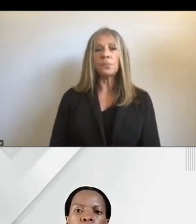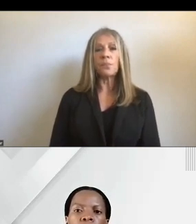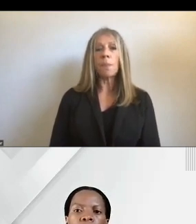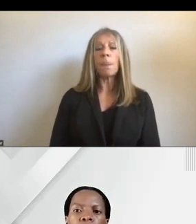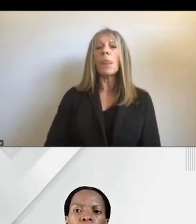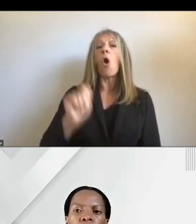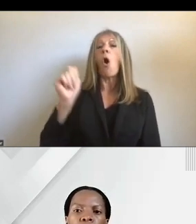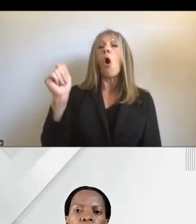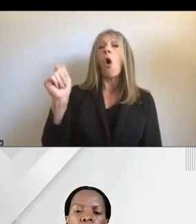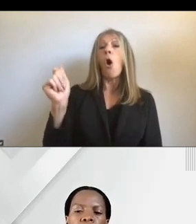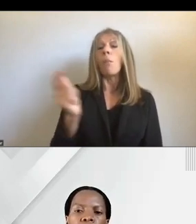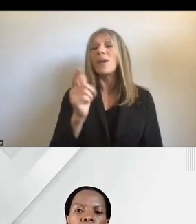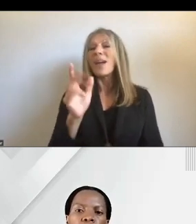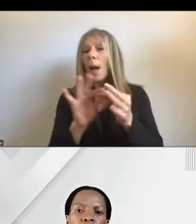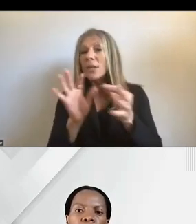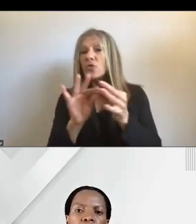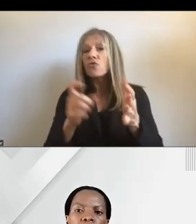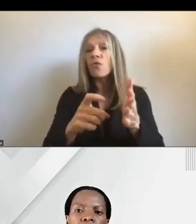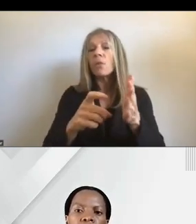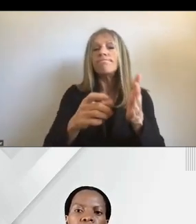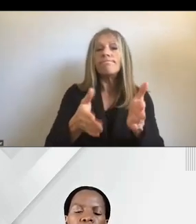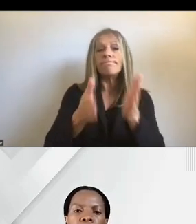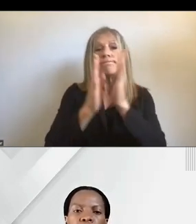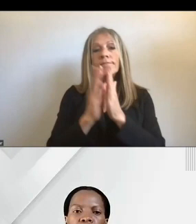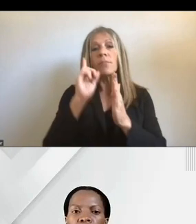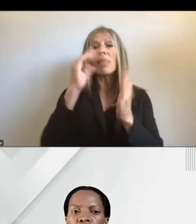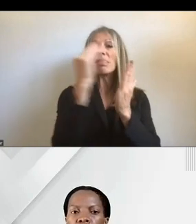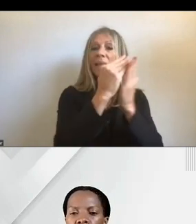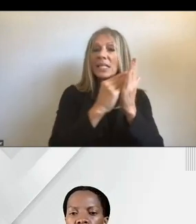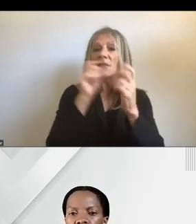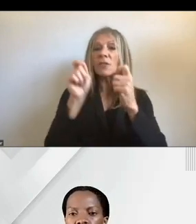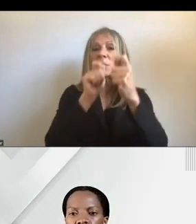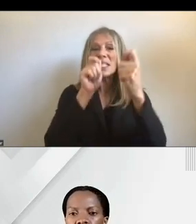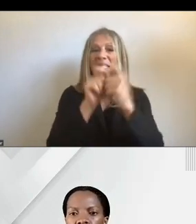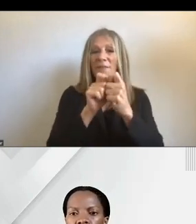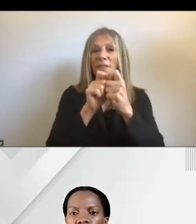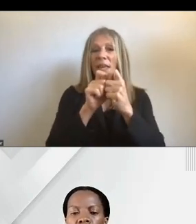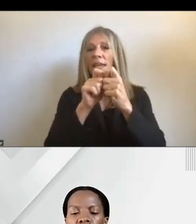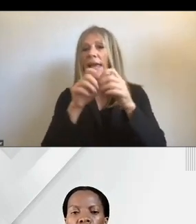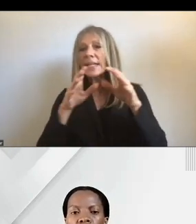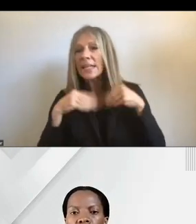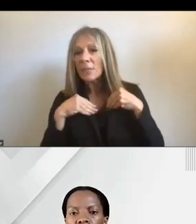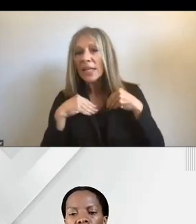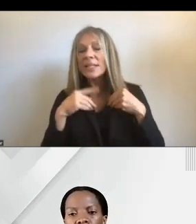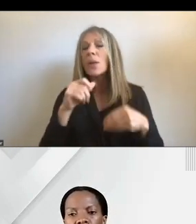While commenters requested that we provide a list of specific tolerances, it would not be